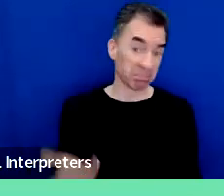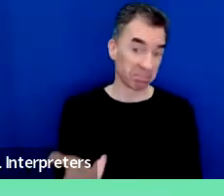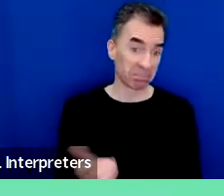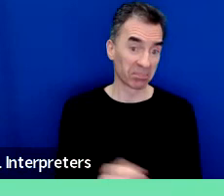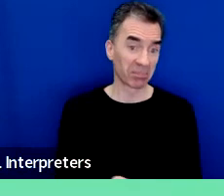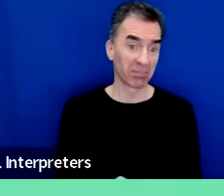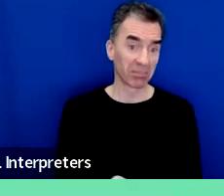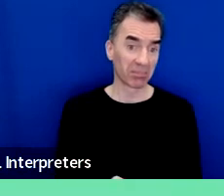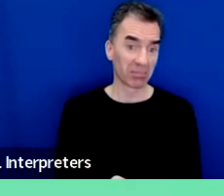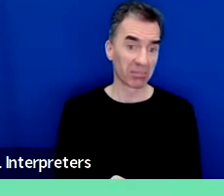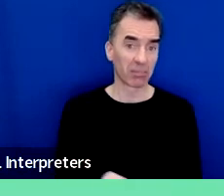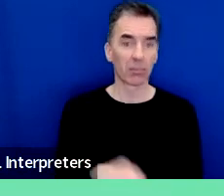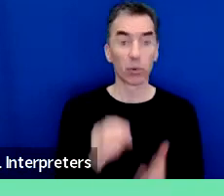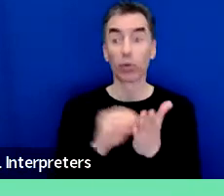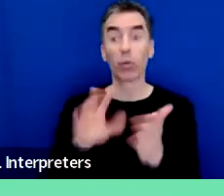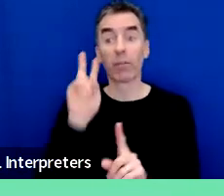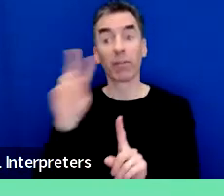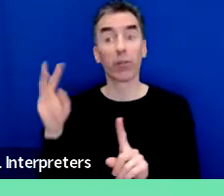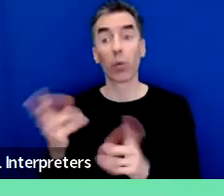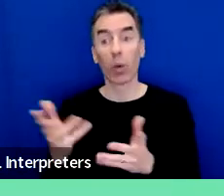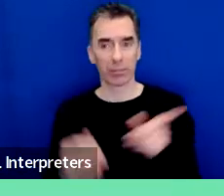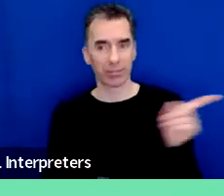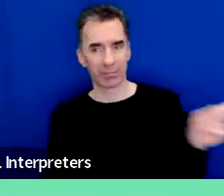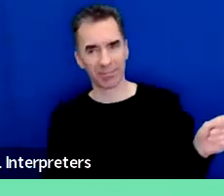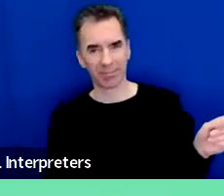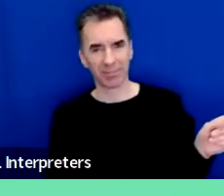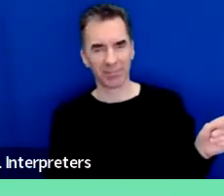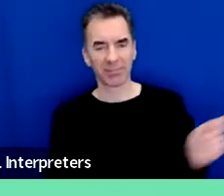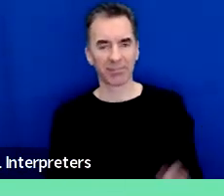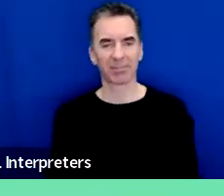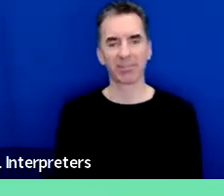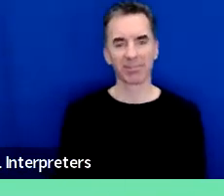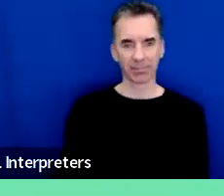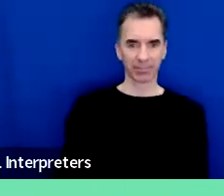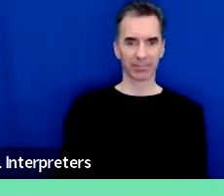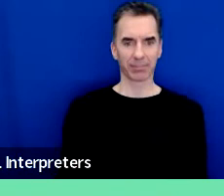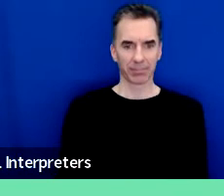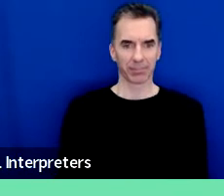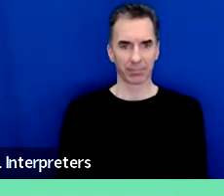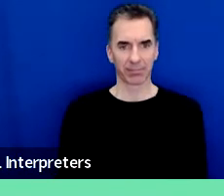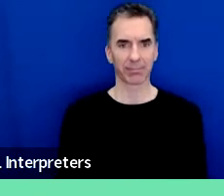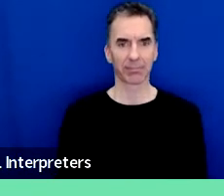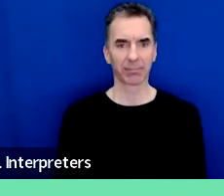so this is the student view of you, and I'm just going to go actually to our platform so one sec.